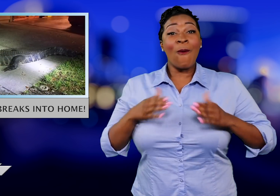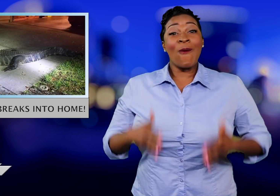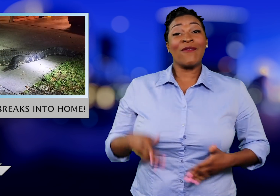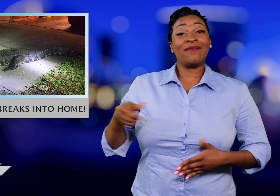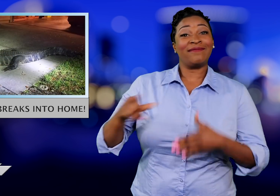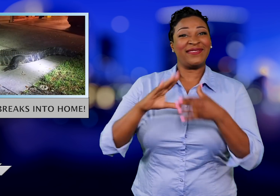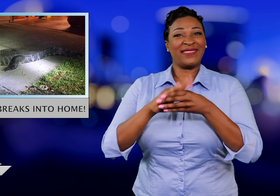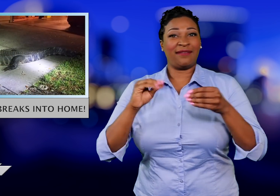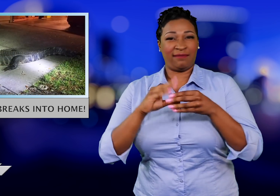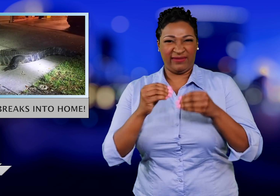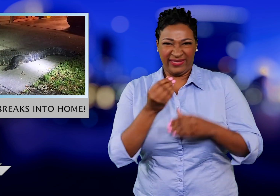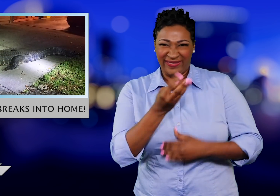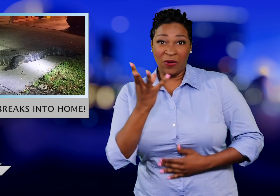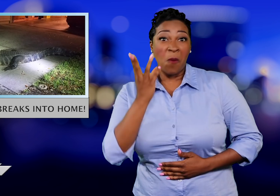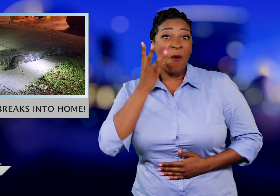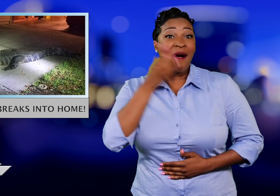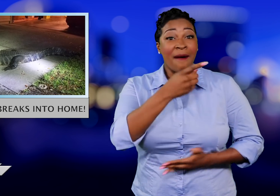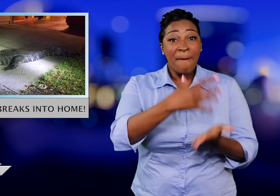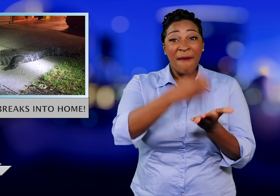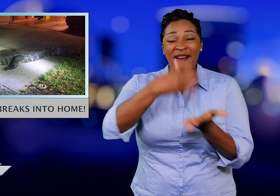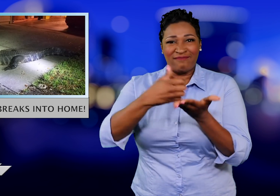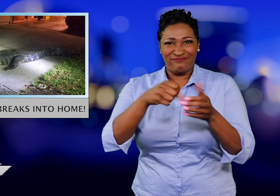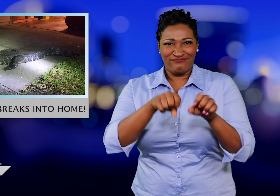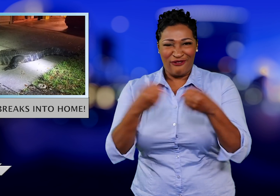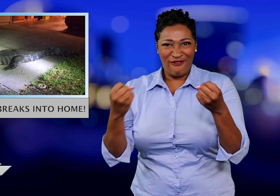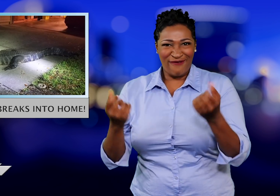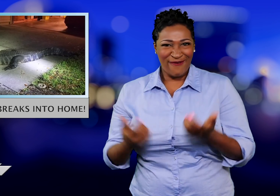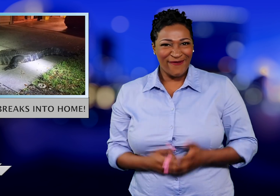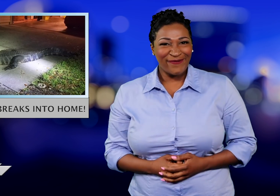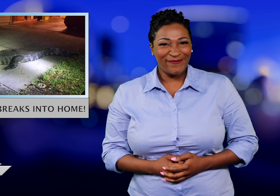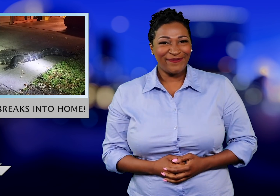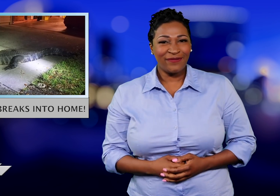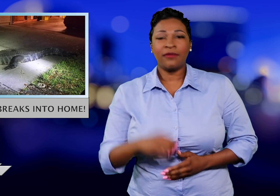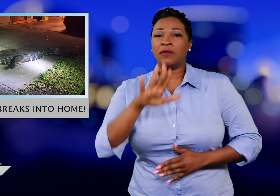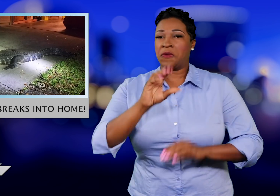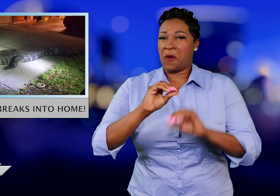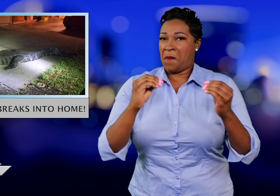The homeowner says it broke several bottles.